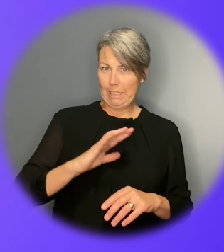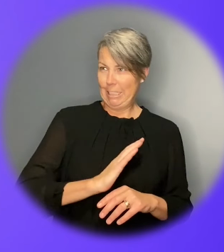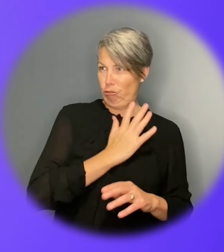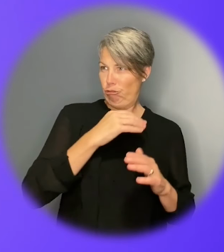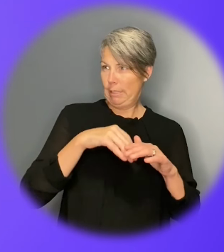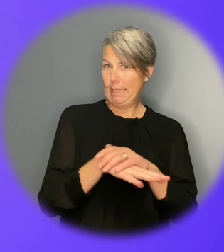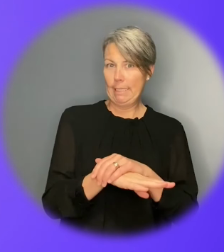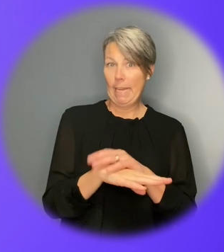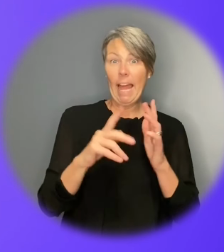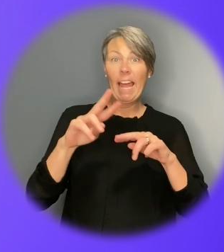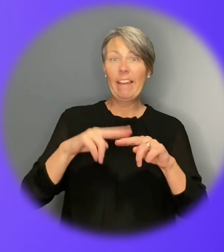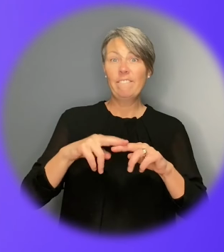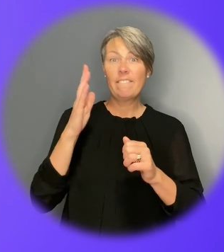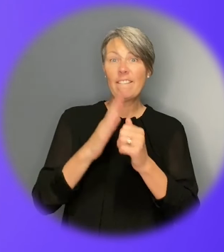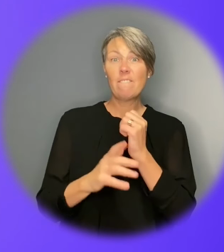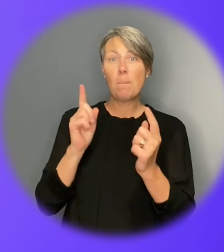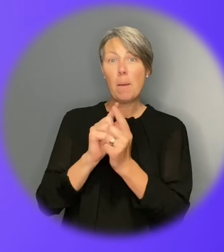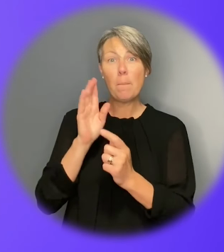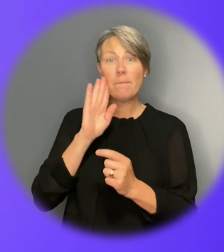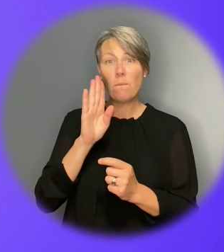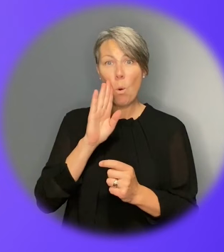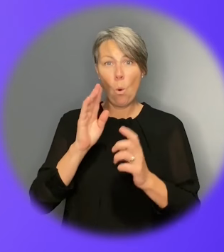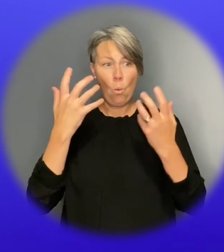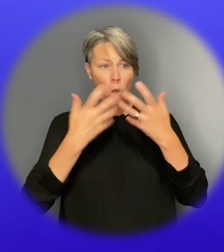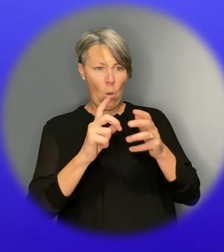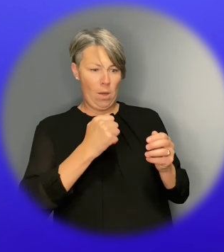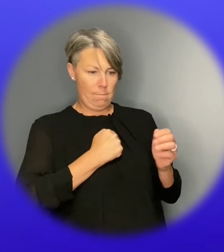to understand your boundaries to begin with and then coming in to the hookup